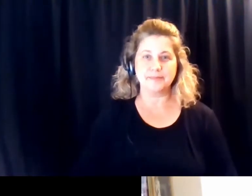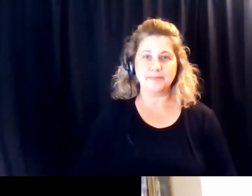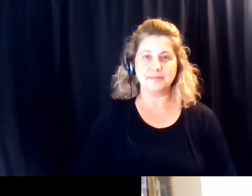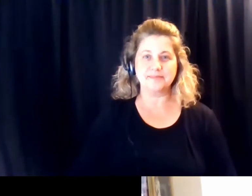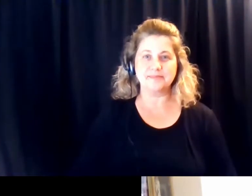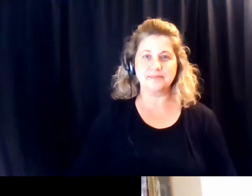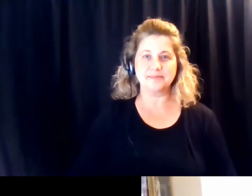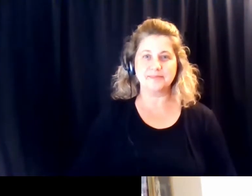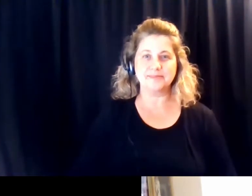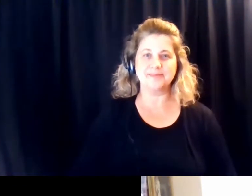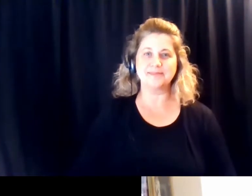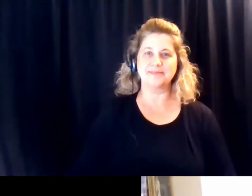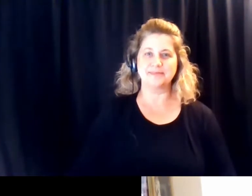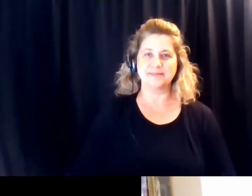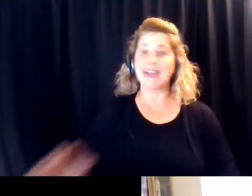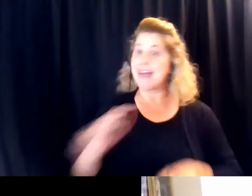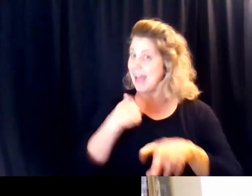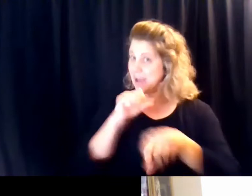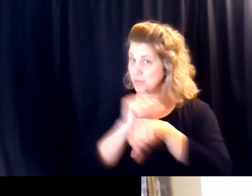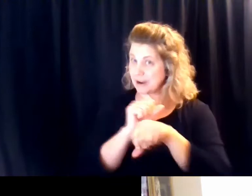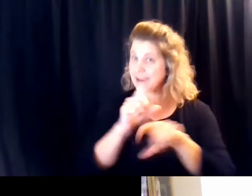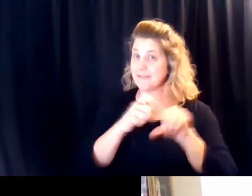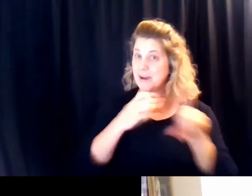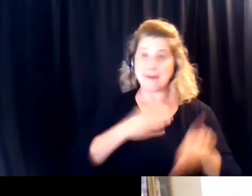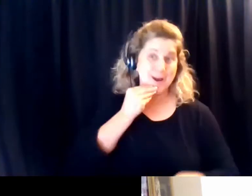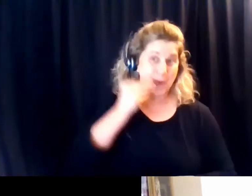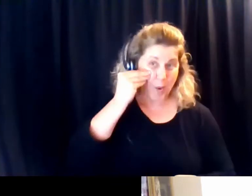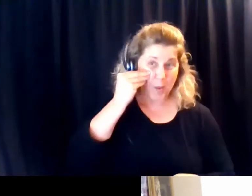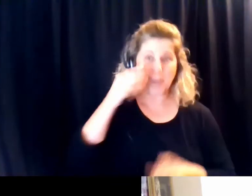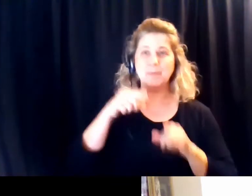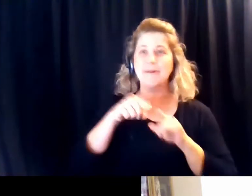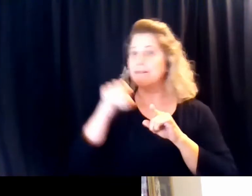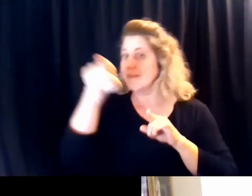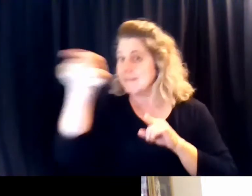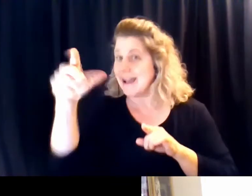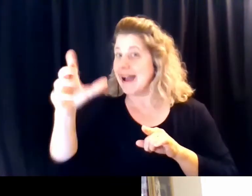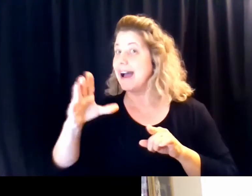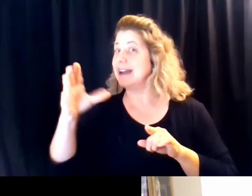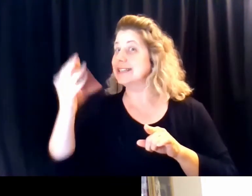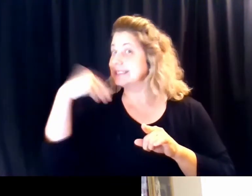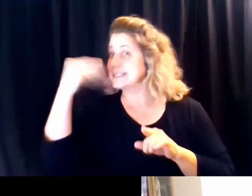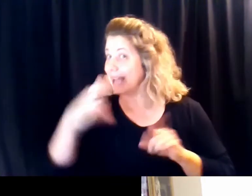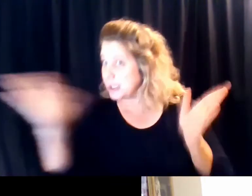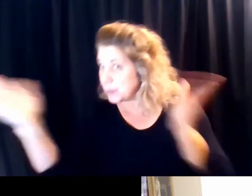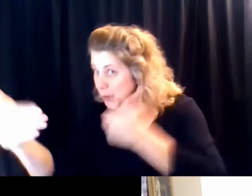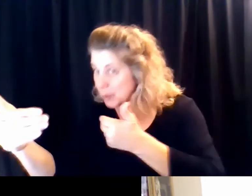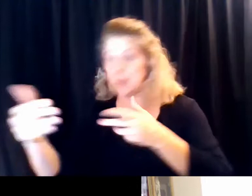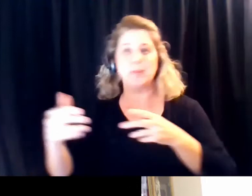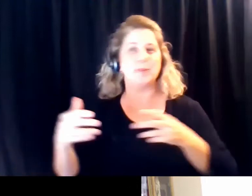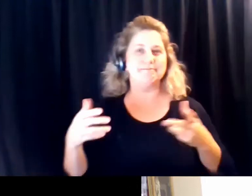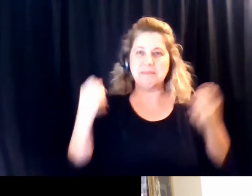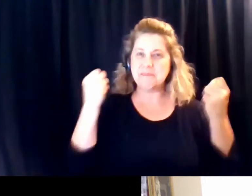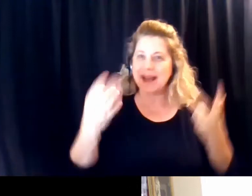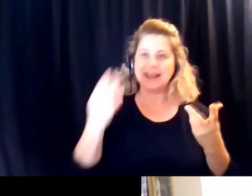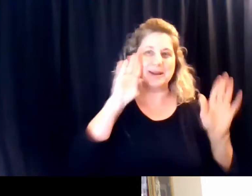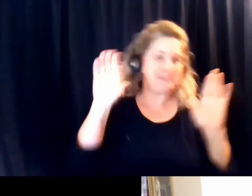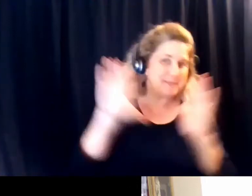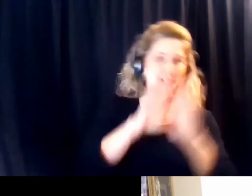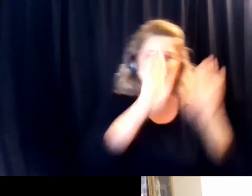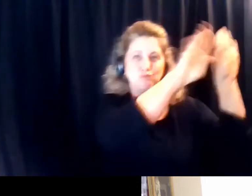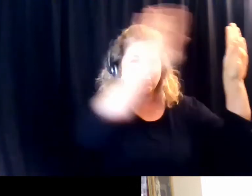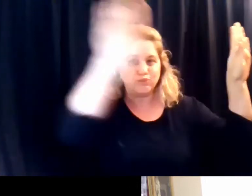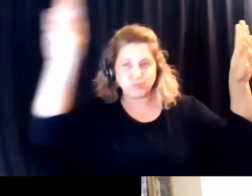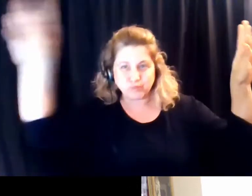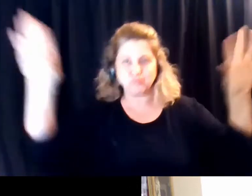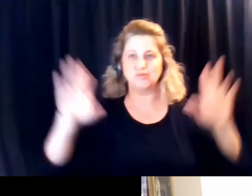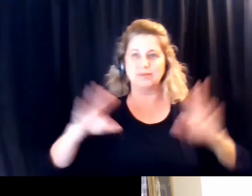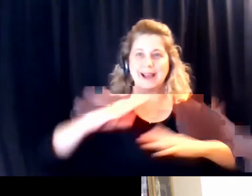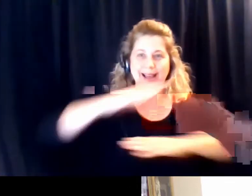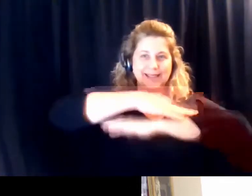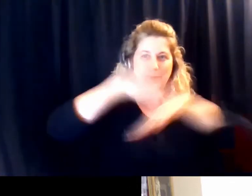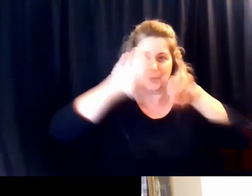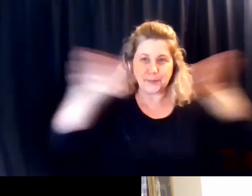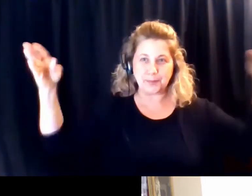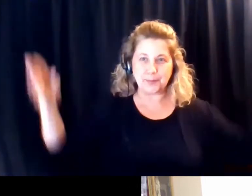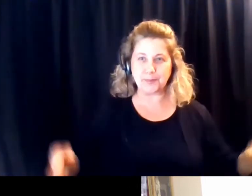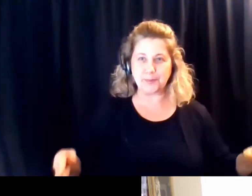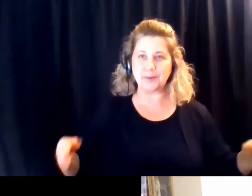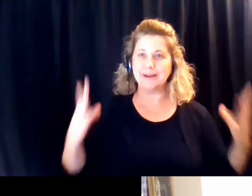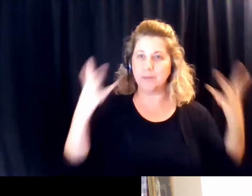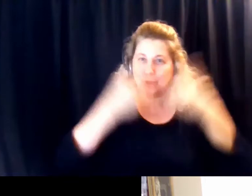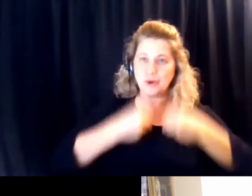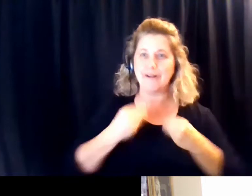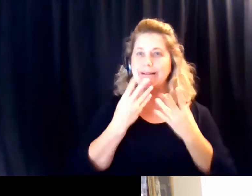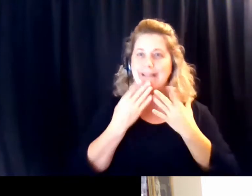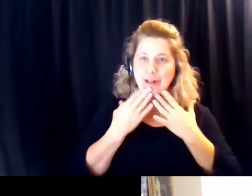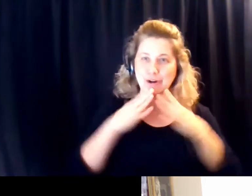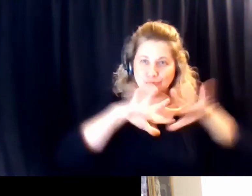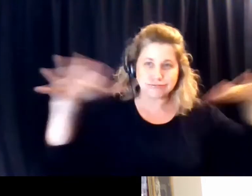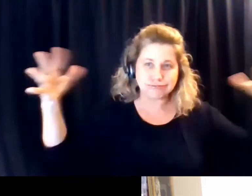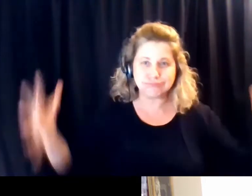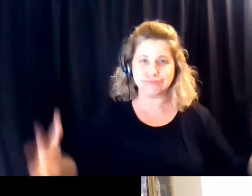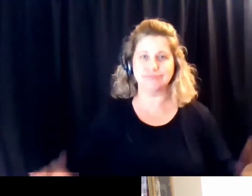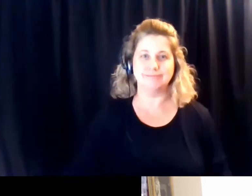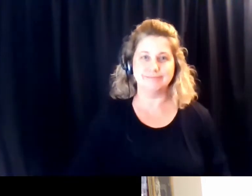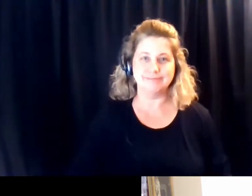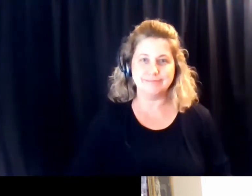Amy Knopf: We are still waiting for Judy human to join us. She had a special meeting with the State Department that went right up until 12:30pm Central time so she'll be joining us here in a few minutes, but